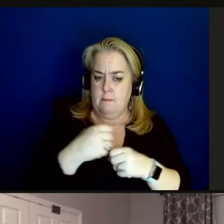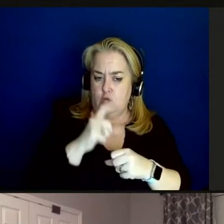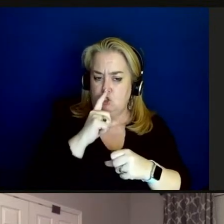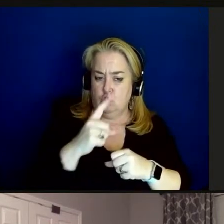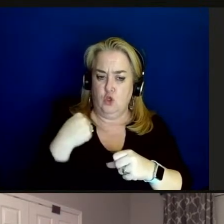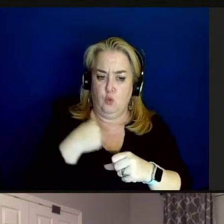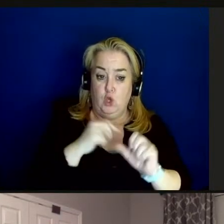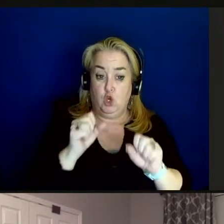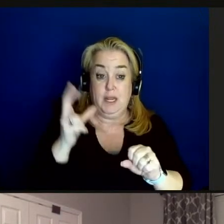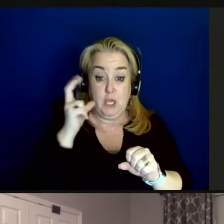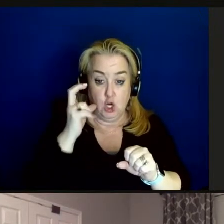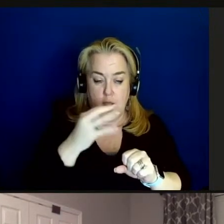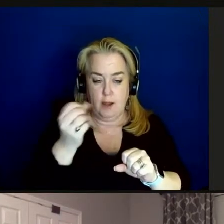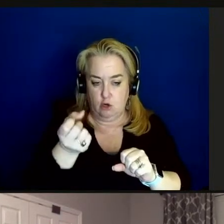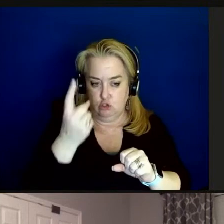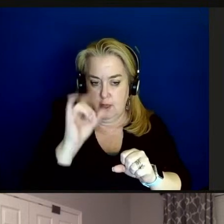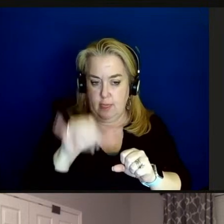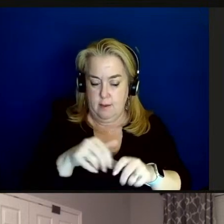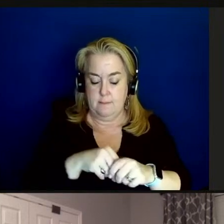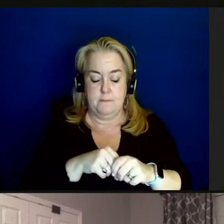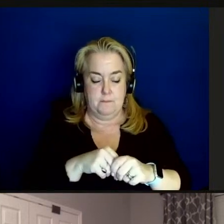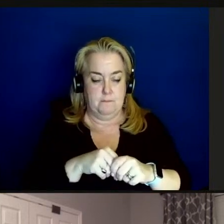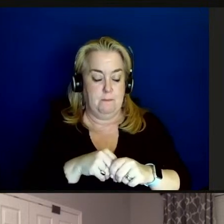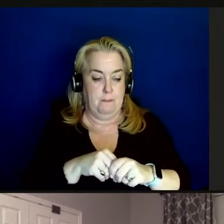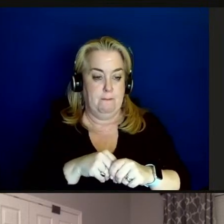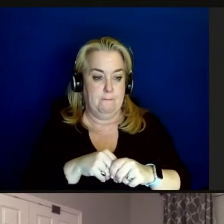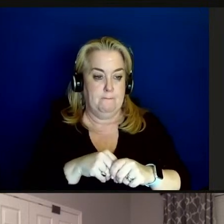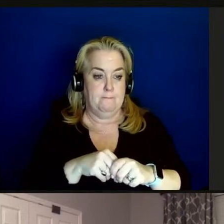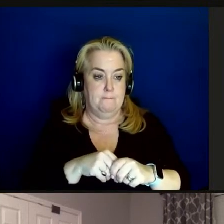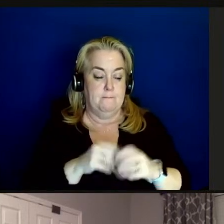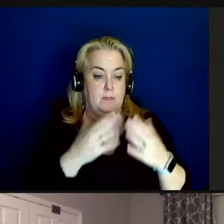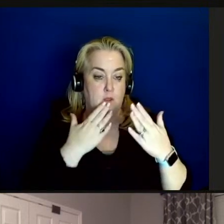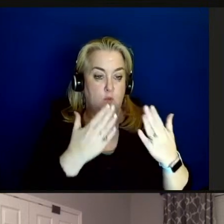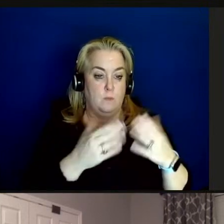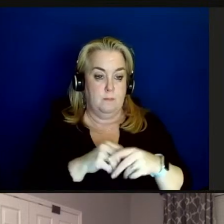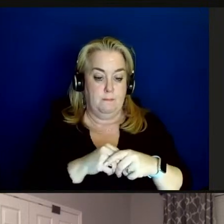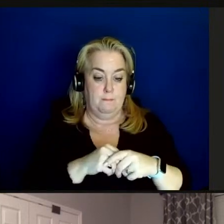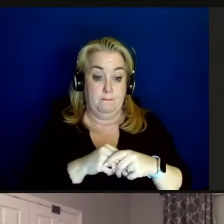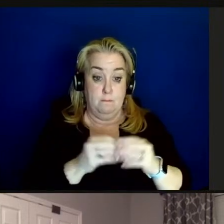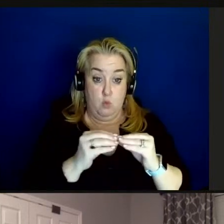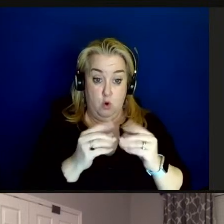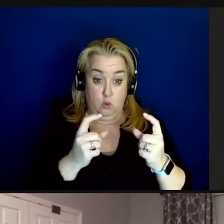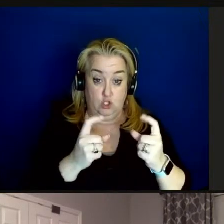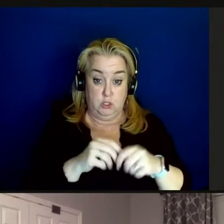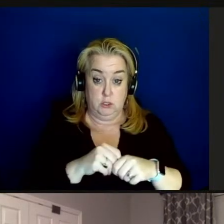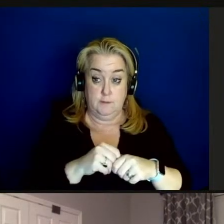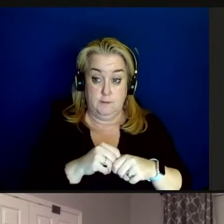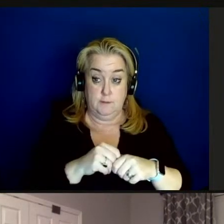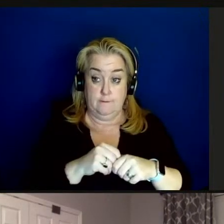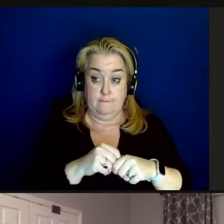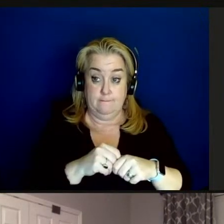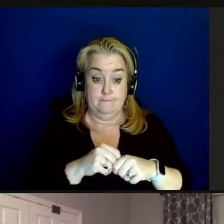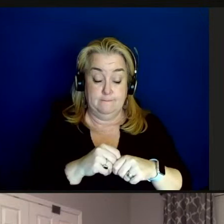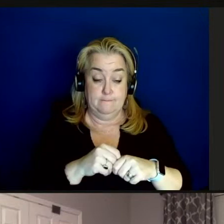DEPARTMENT. THAT'S WHAT I THOUGHT. BUT I STILL WANTED TO HEAR THAT